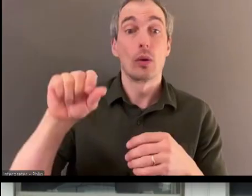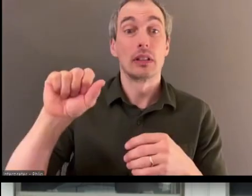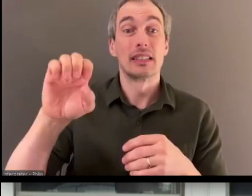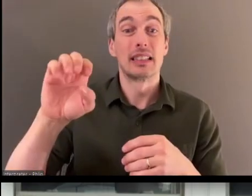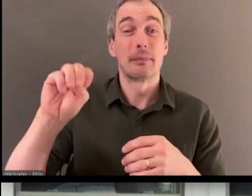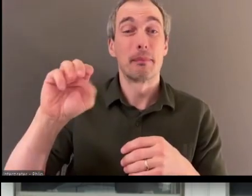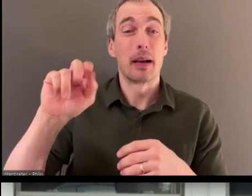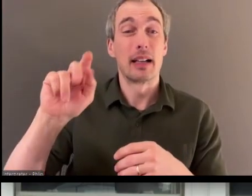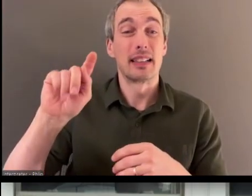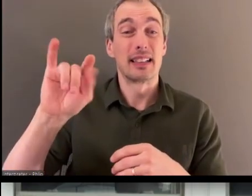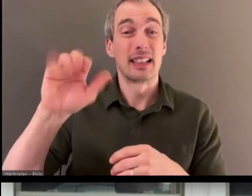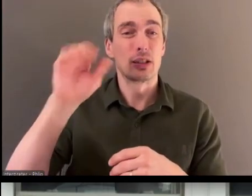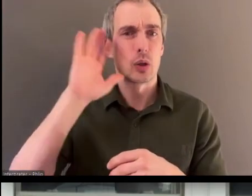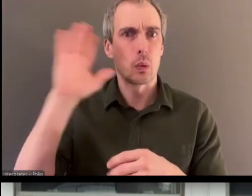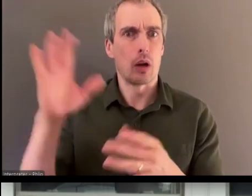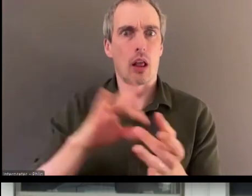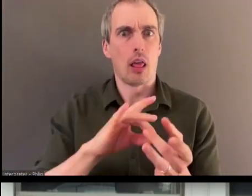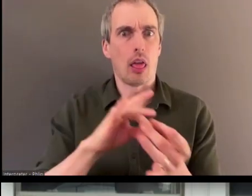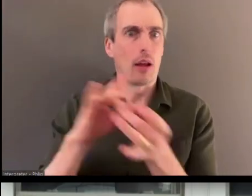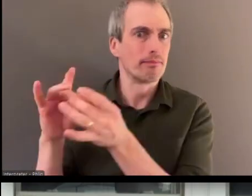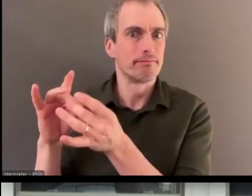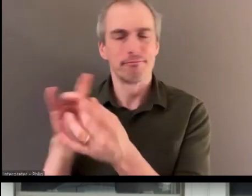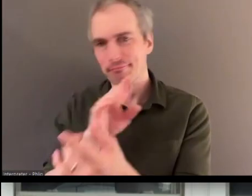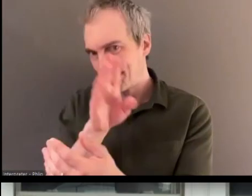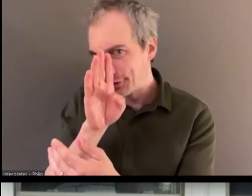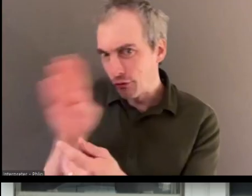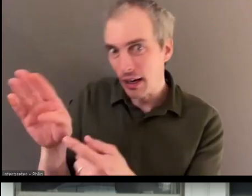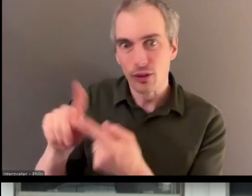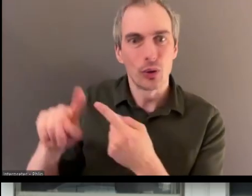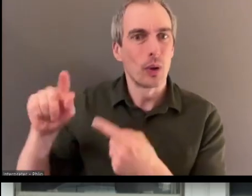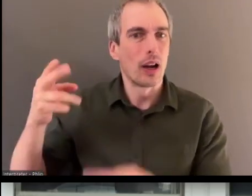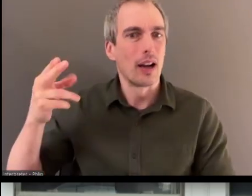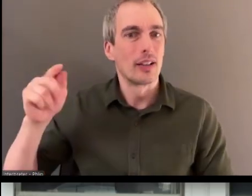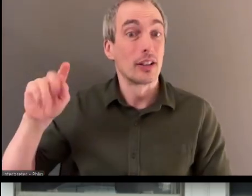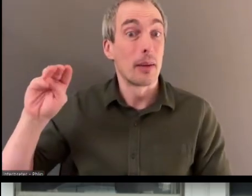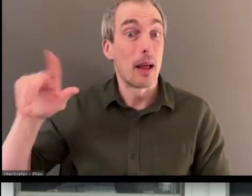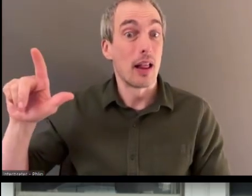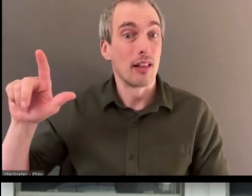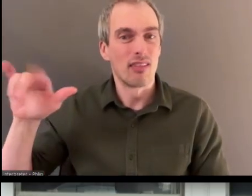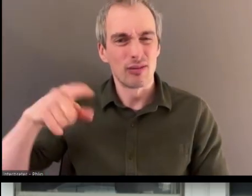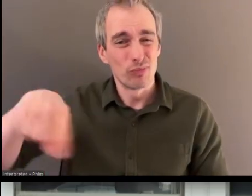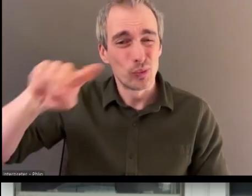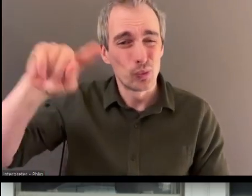And like we all probably know here, semantic HTML by default is accessible.